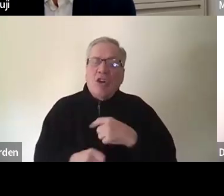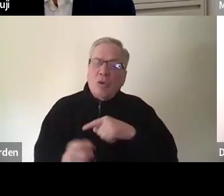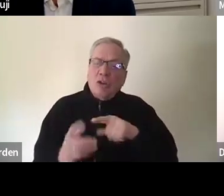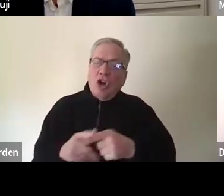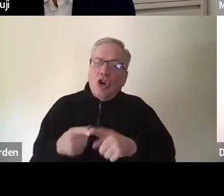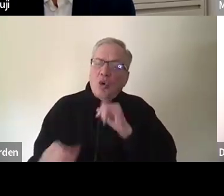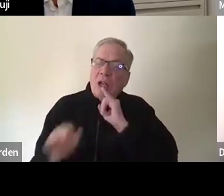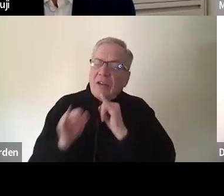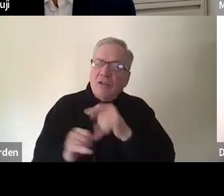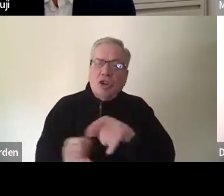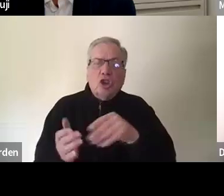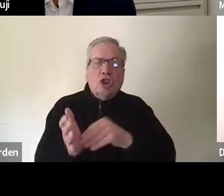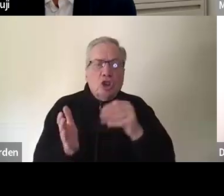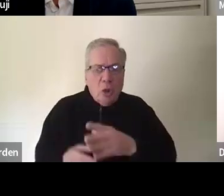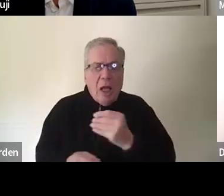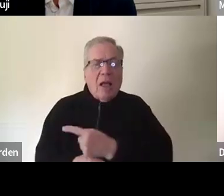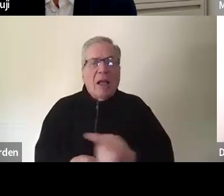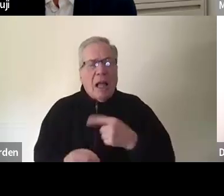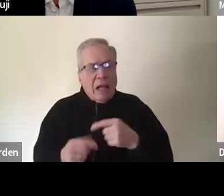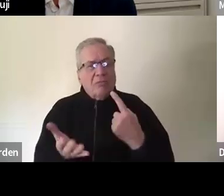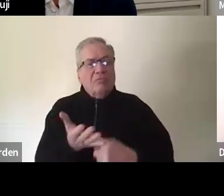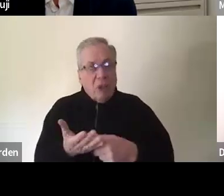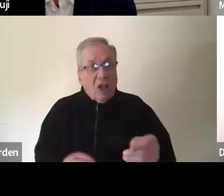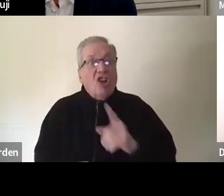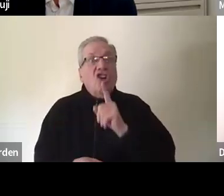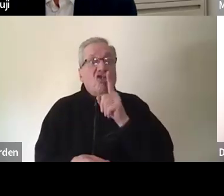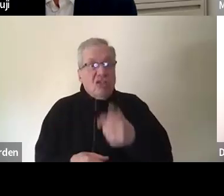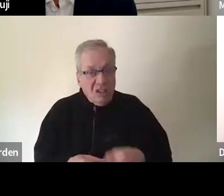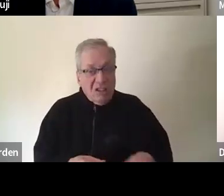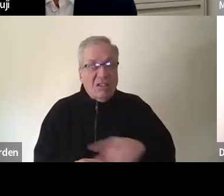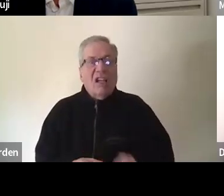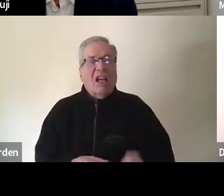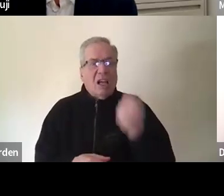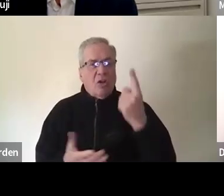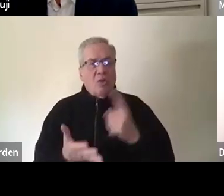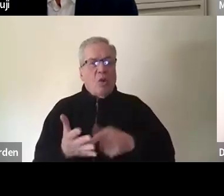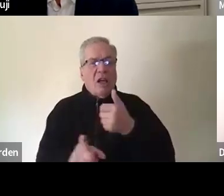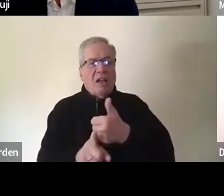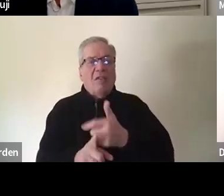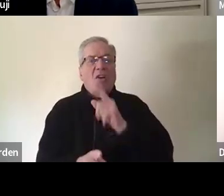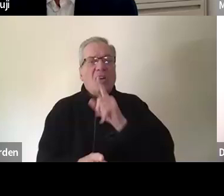so then they came in and they really understood what they were getting themselves into.